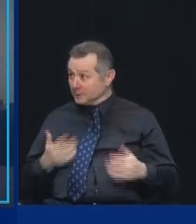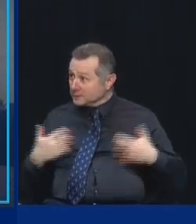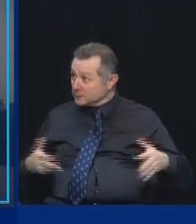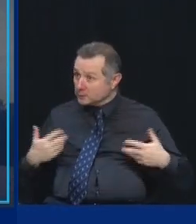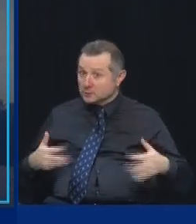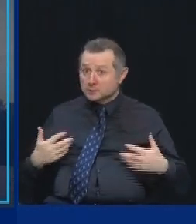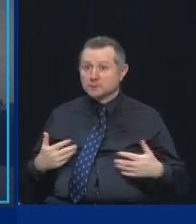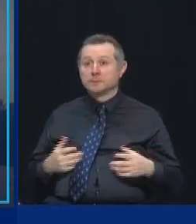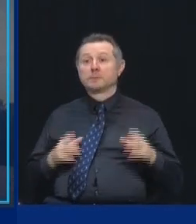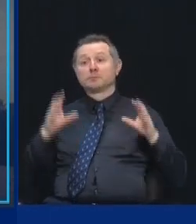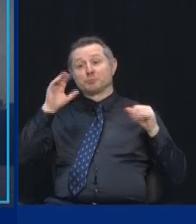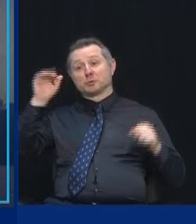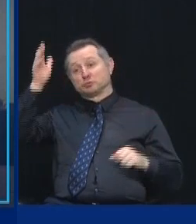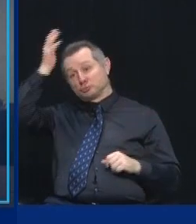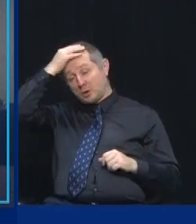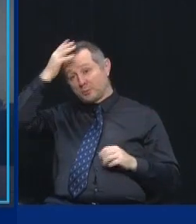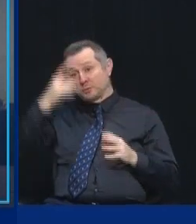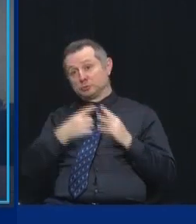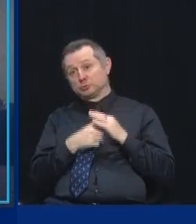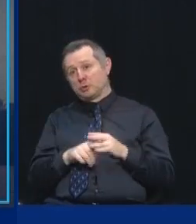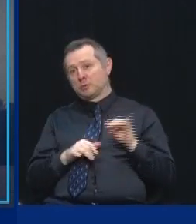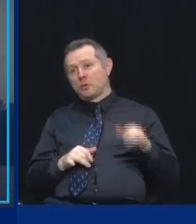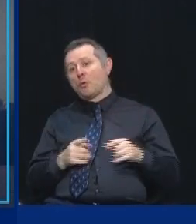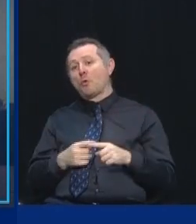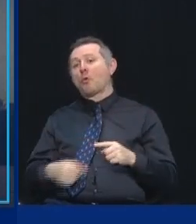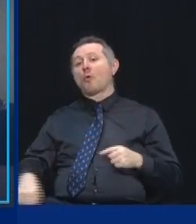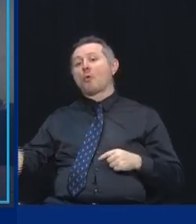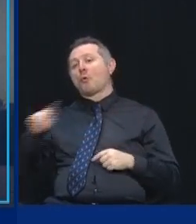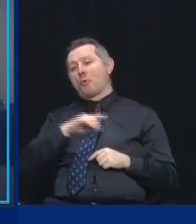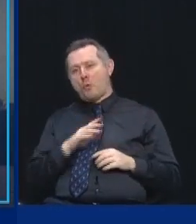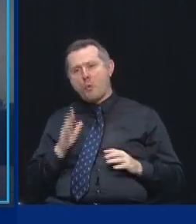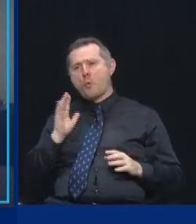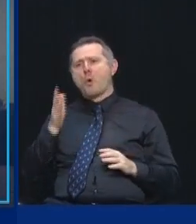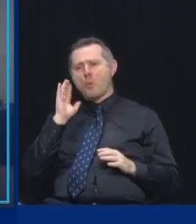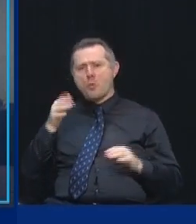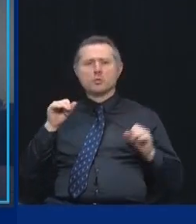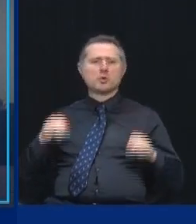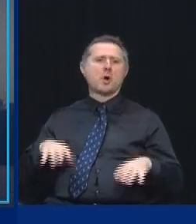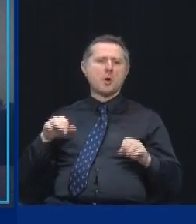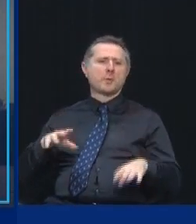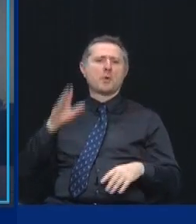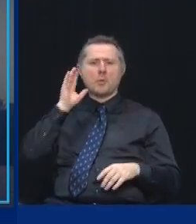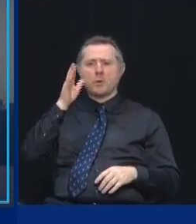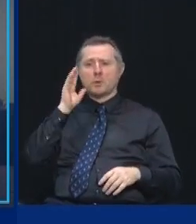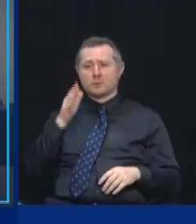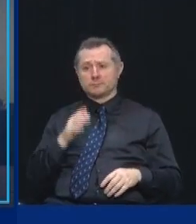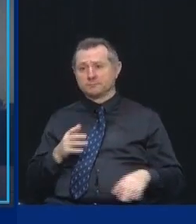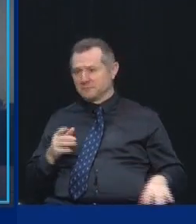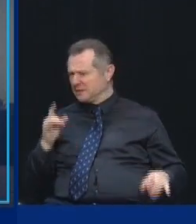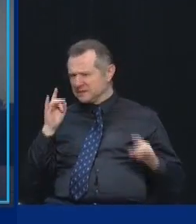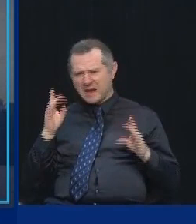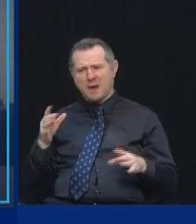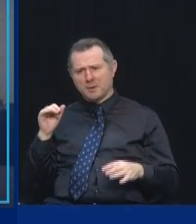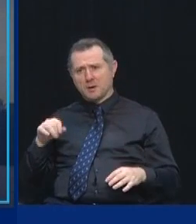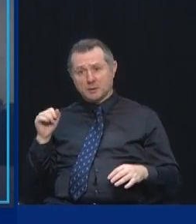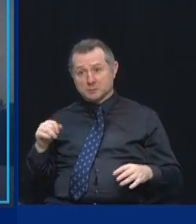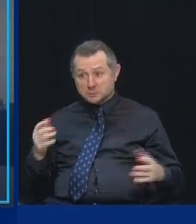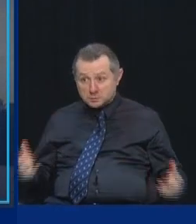CHUCK SCHUMER SAID I PROMISE. KIRSTEN GILLIBRAND SAID I PROMISE.